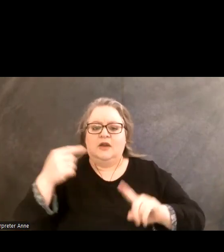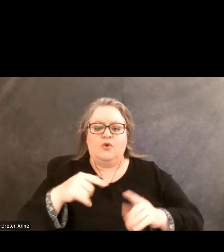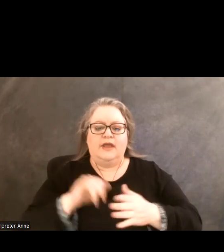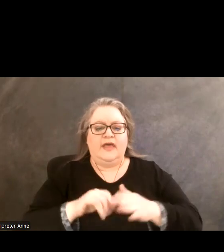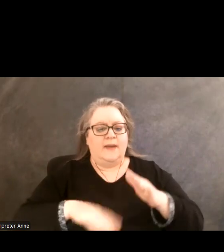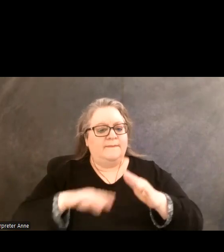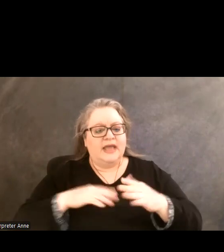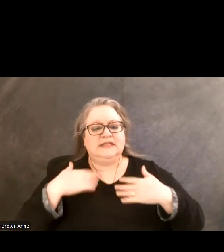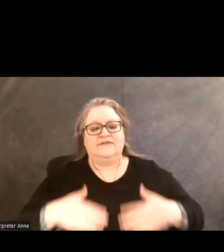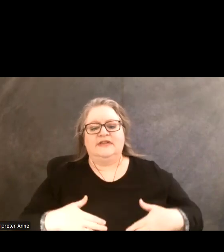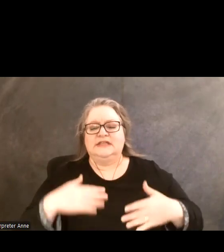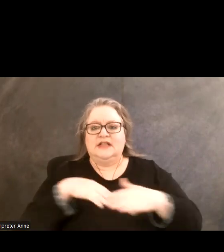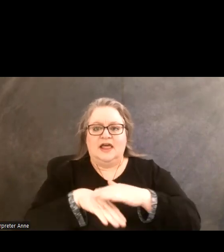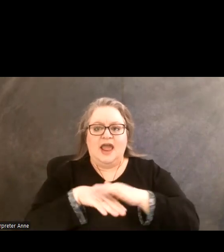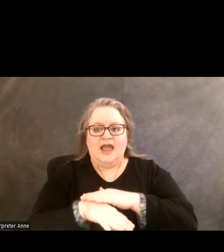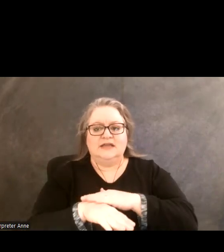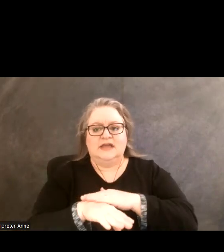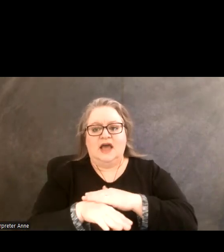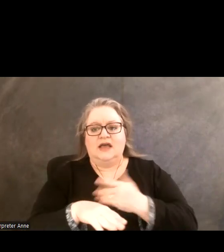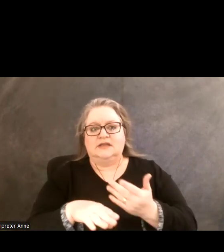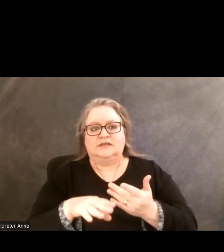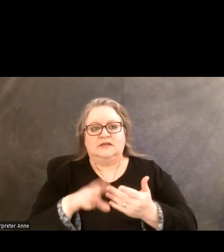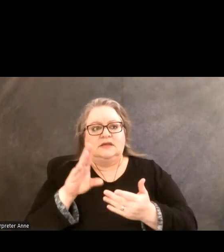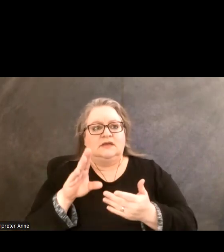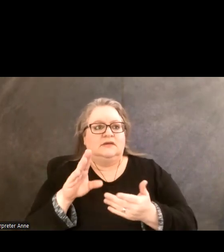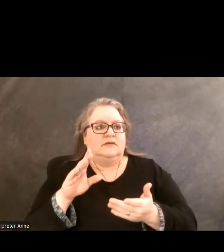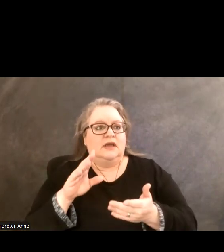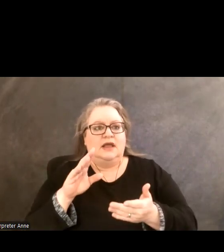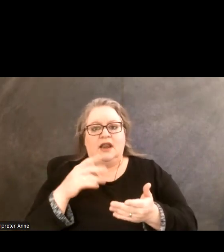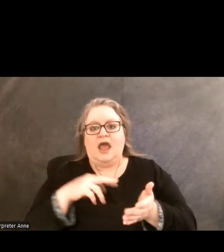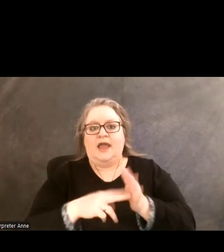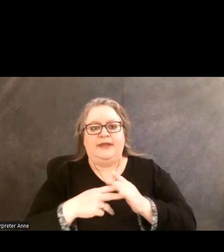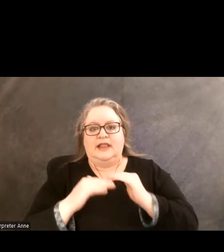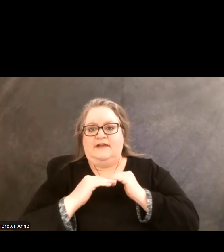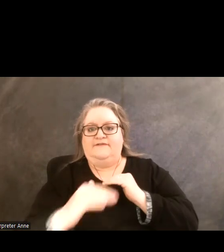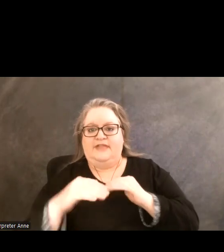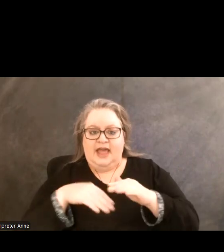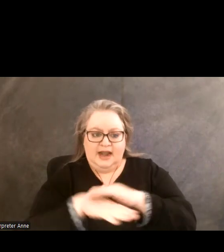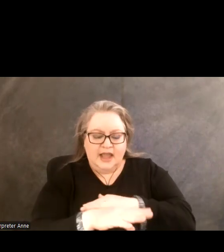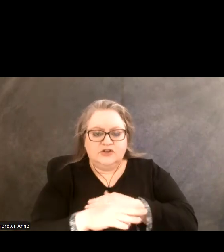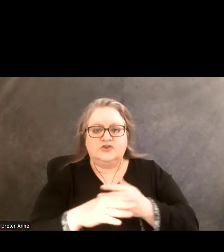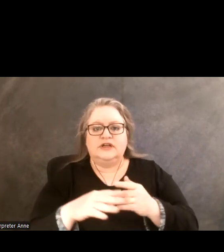physical access by which I mean flat entries, automated doors,